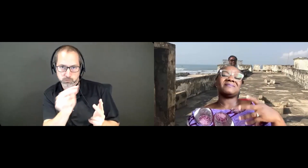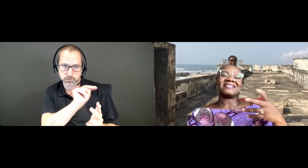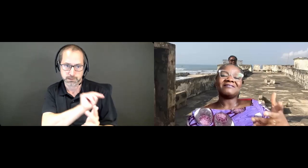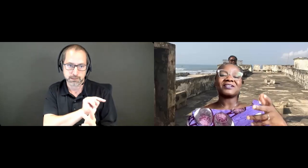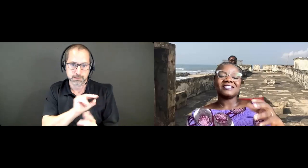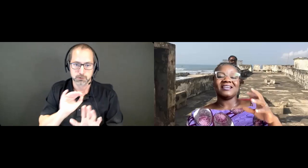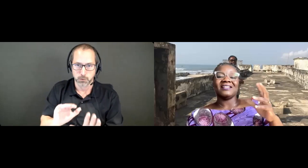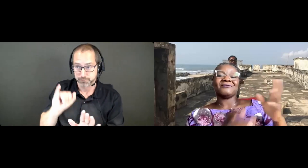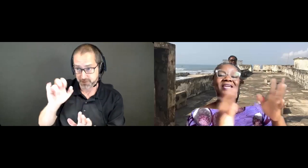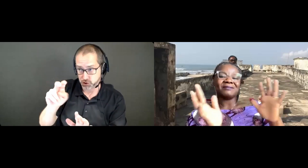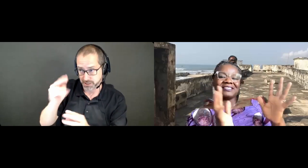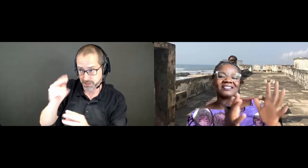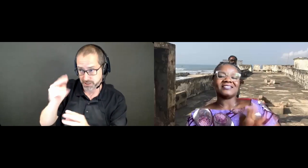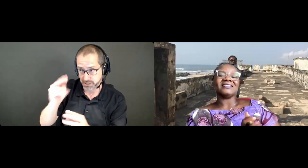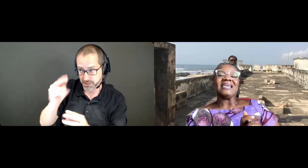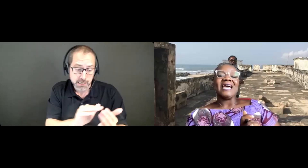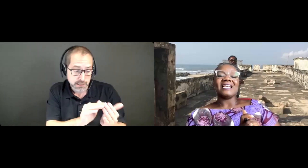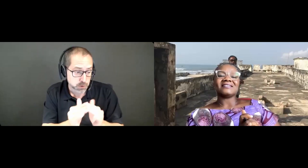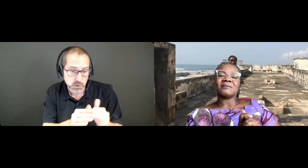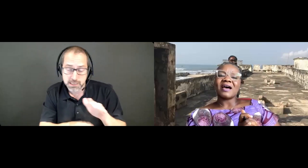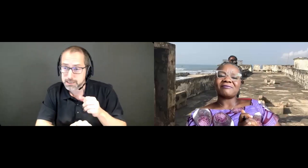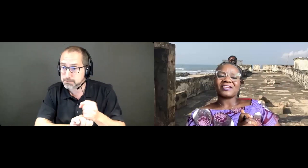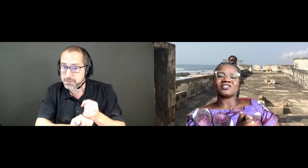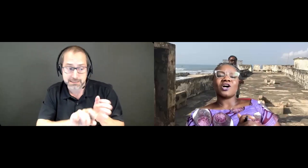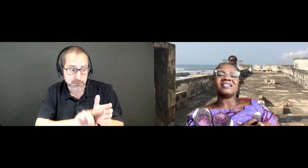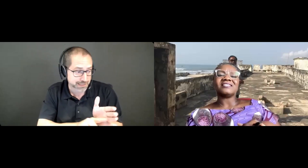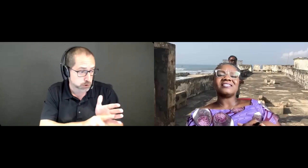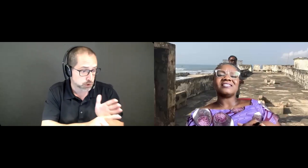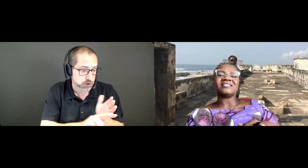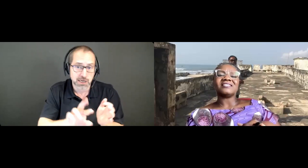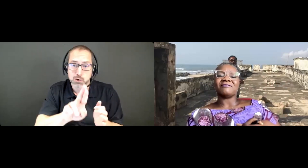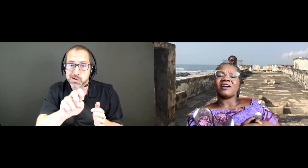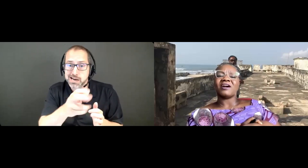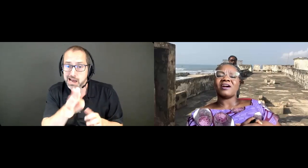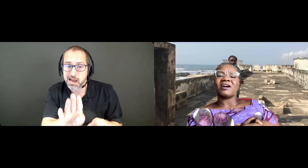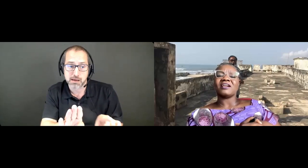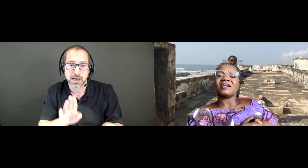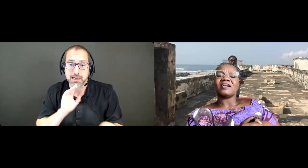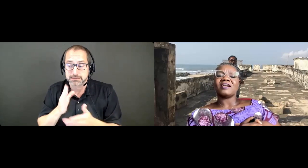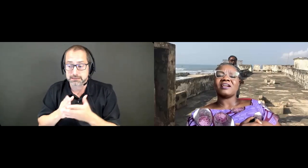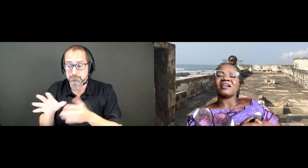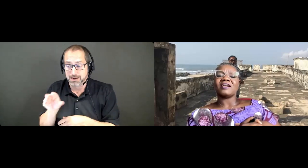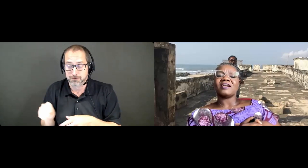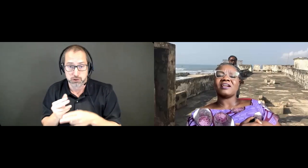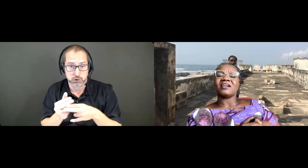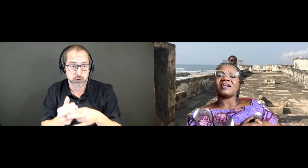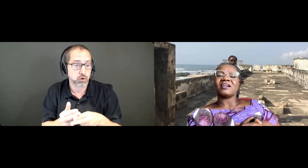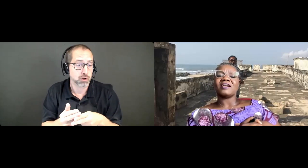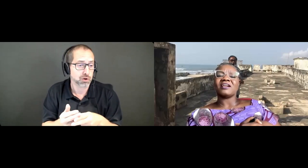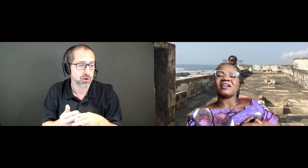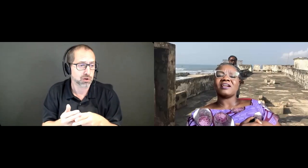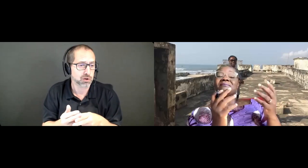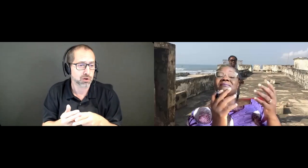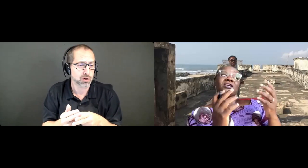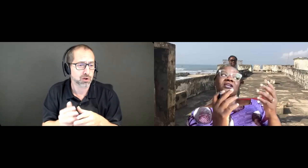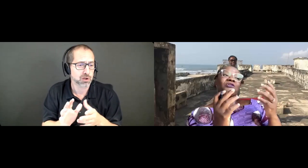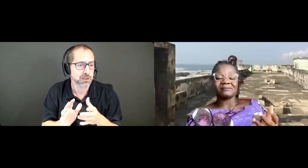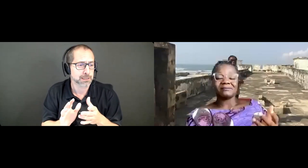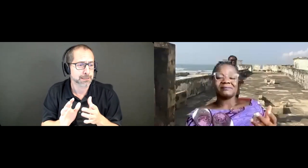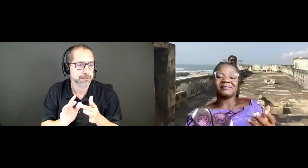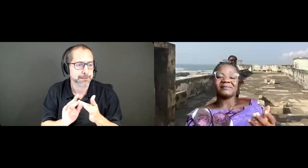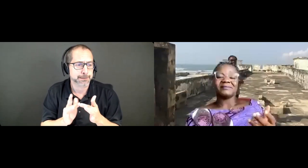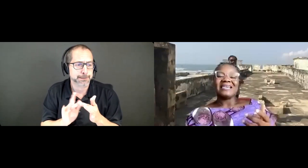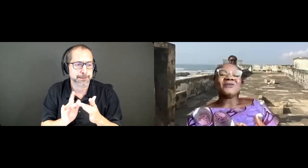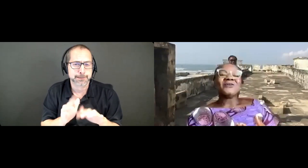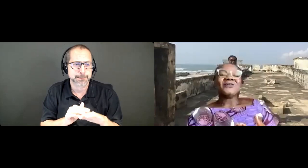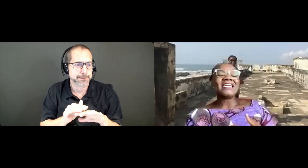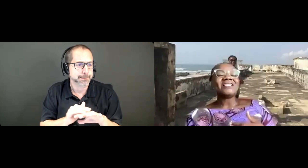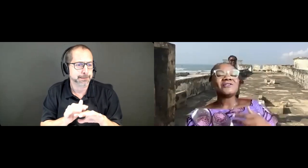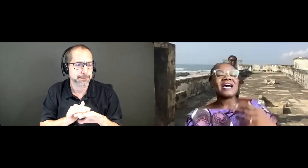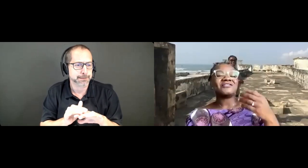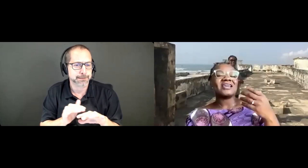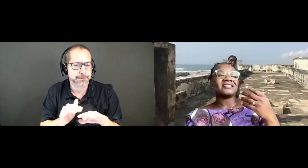specifically the rehabilitation as some Africans call it should take up health. We need to address